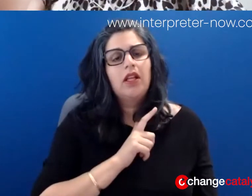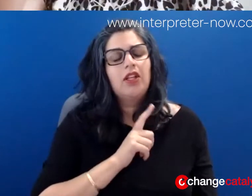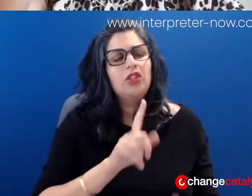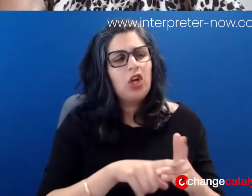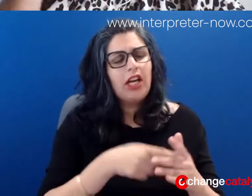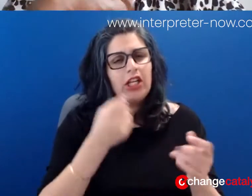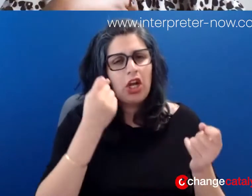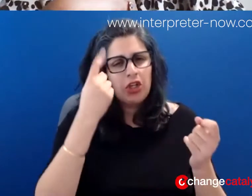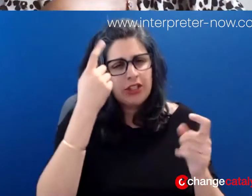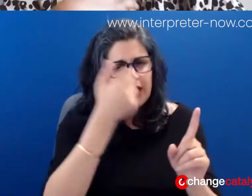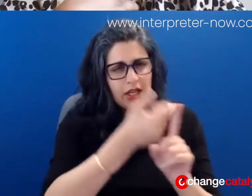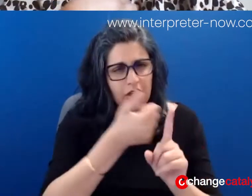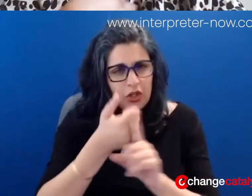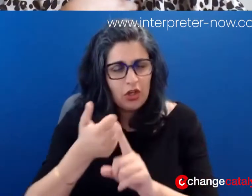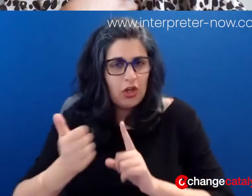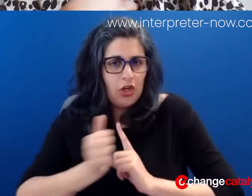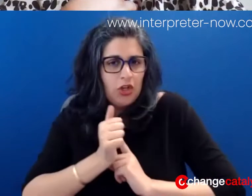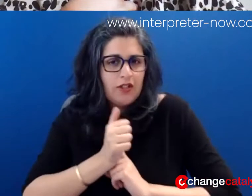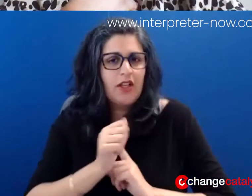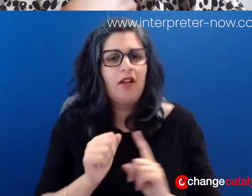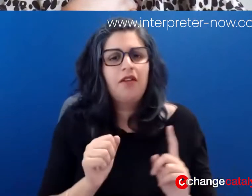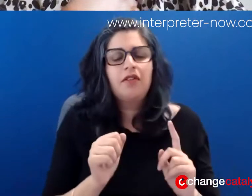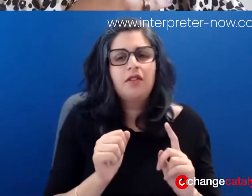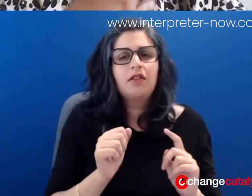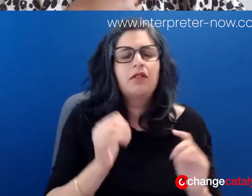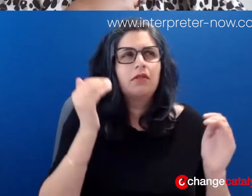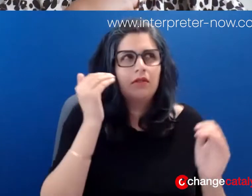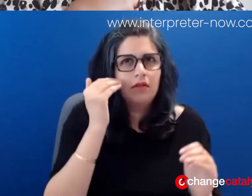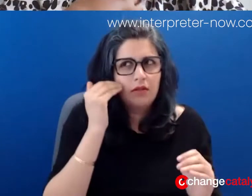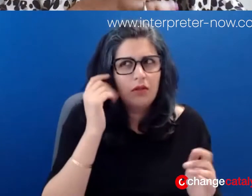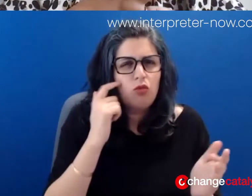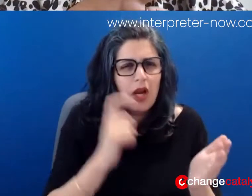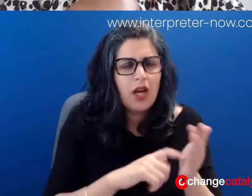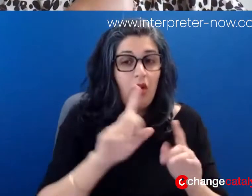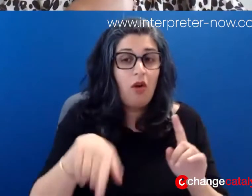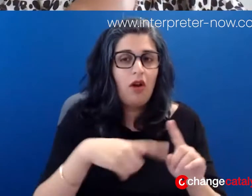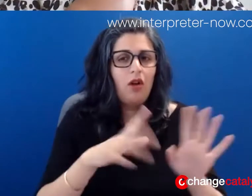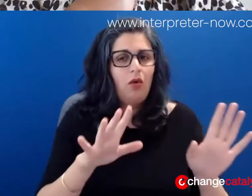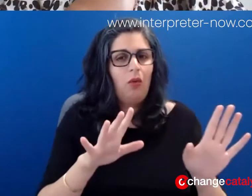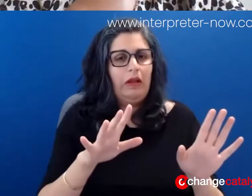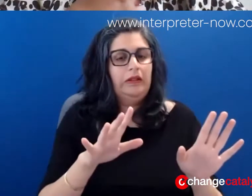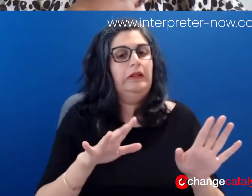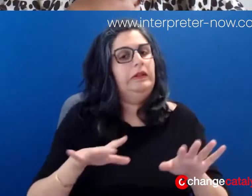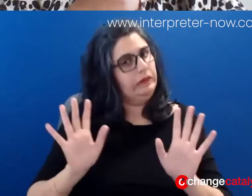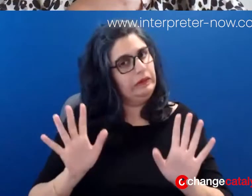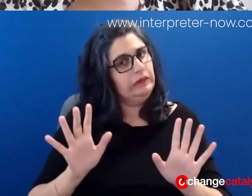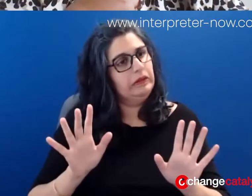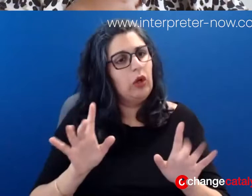So, being aware of when are you—I hesitate to use the word trigger, but when are you